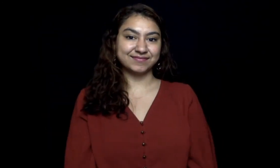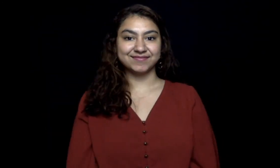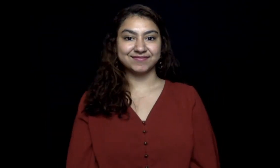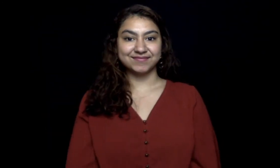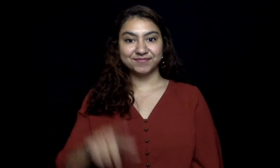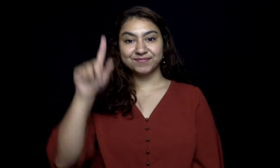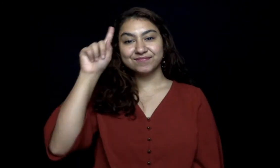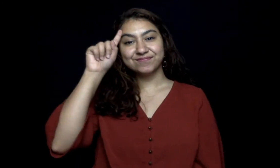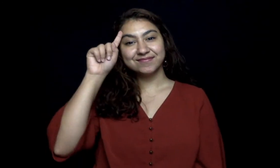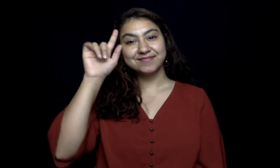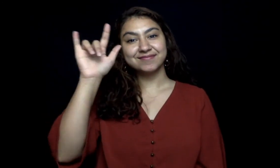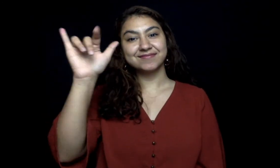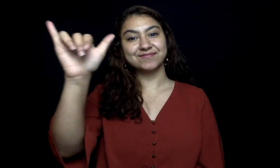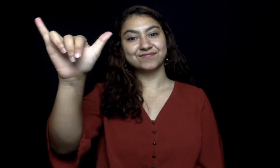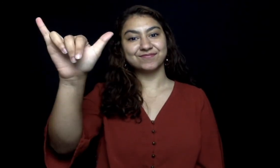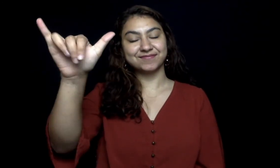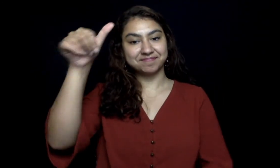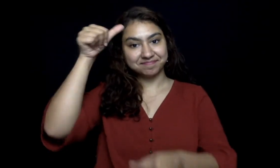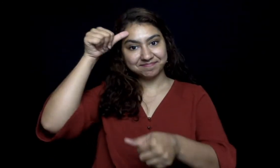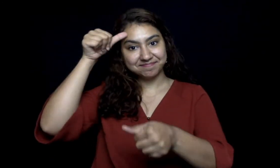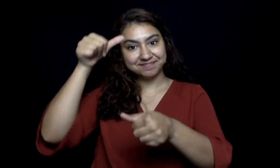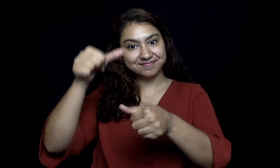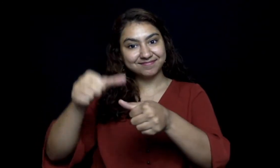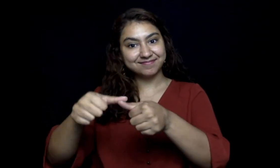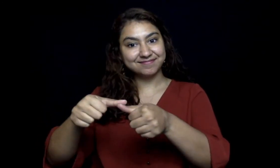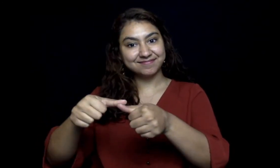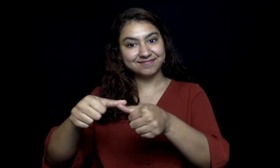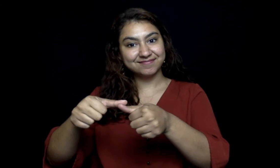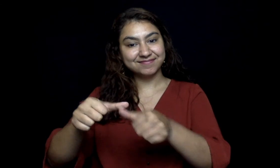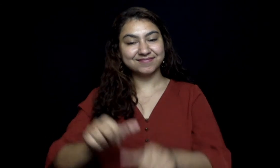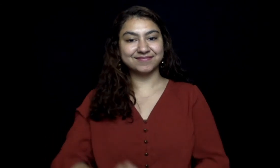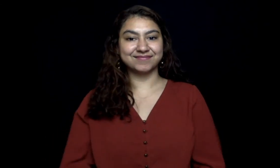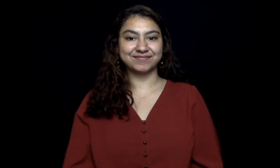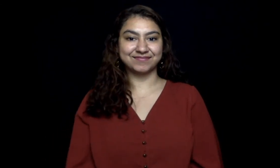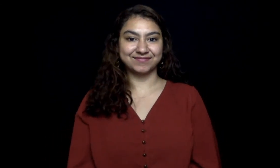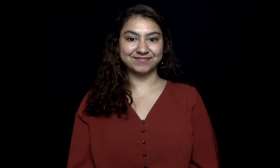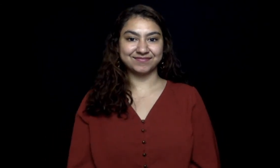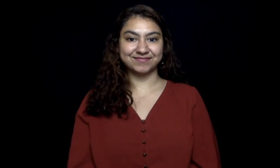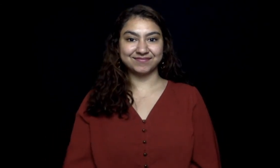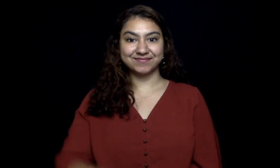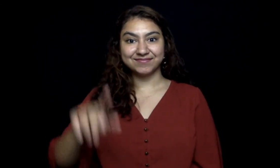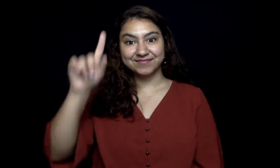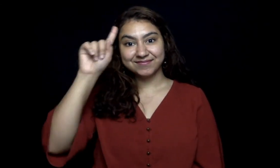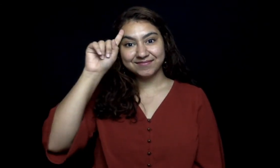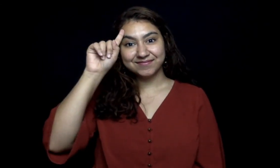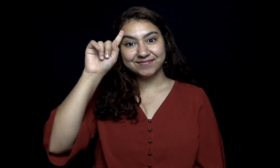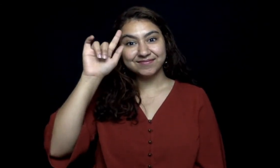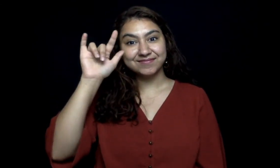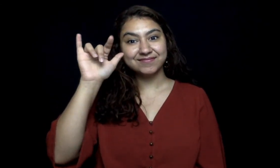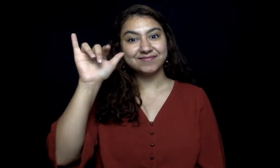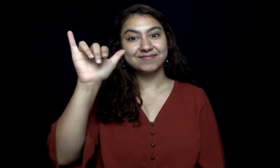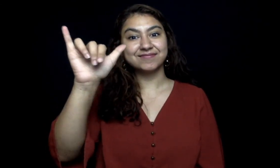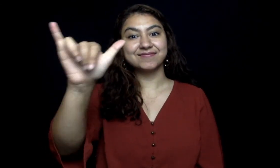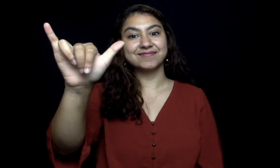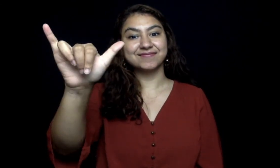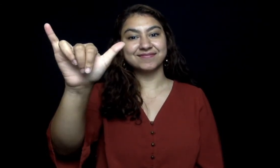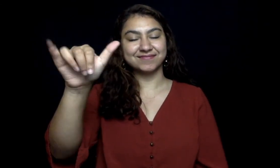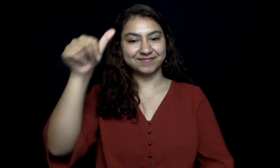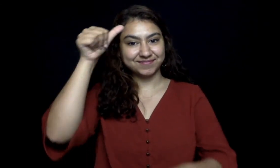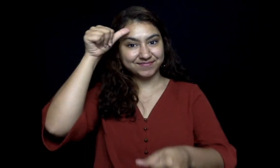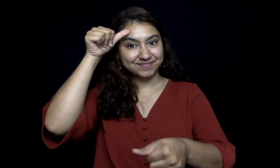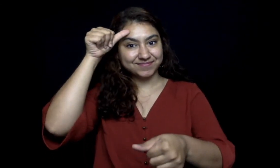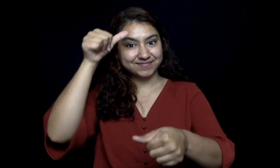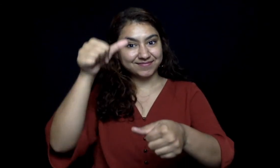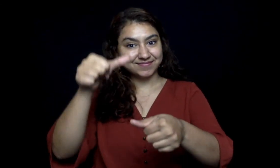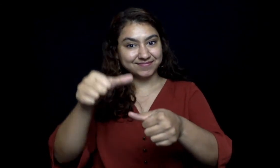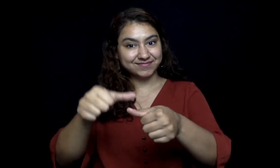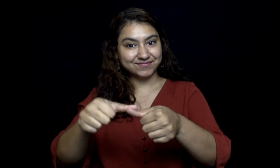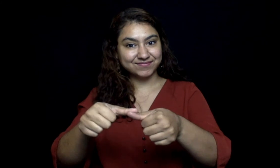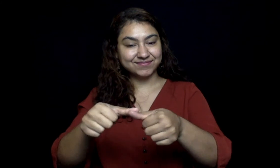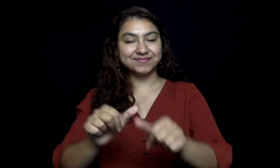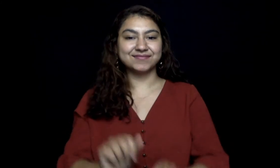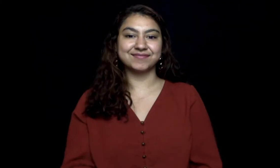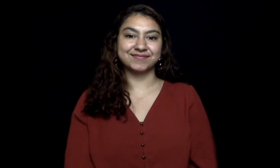Memorialize